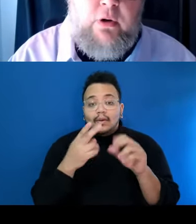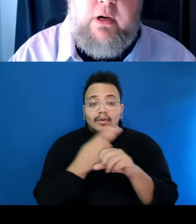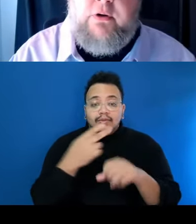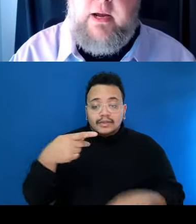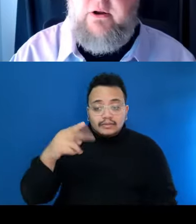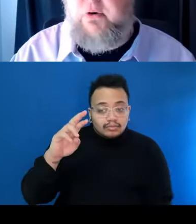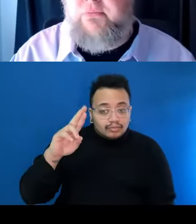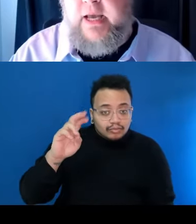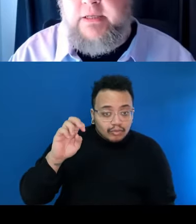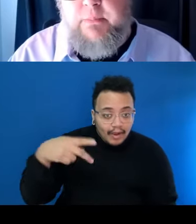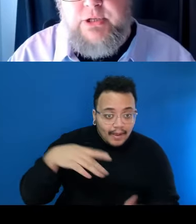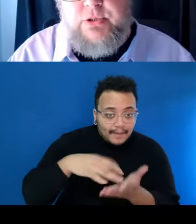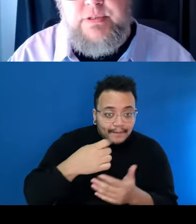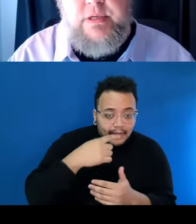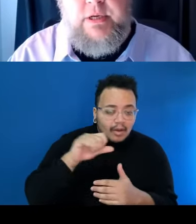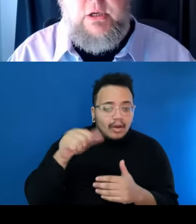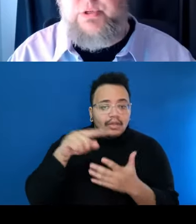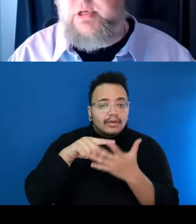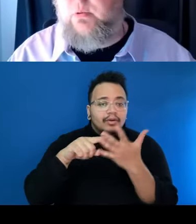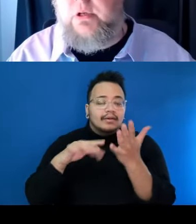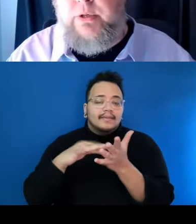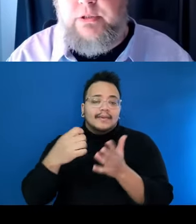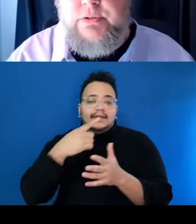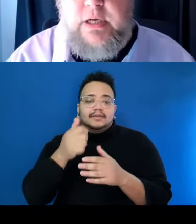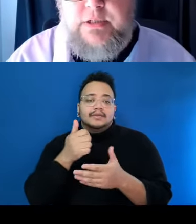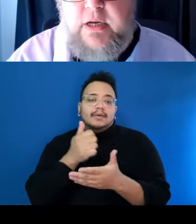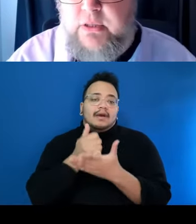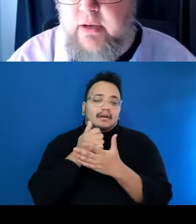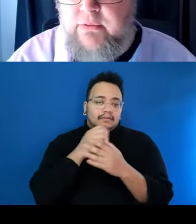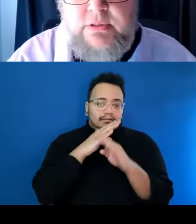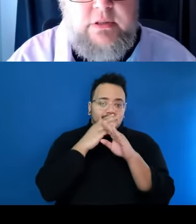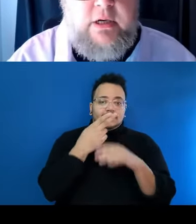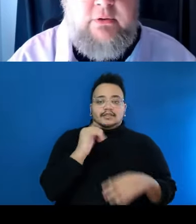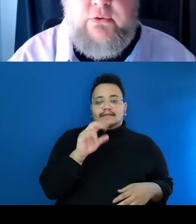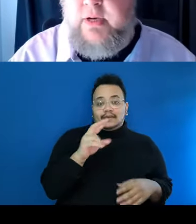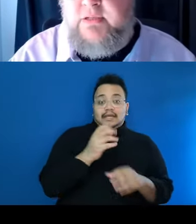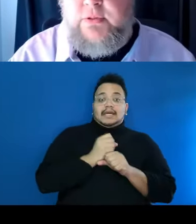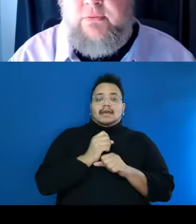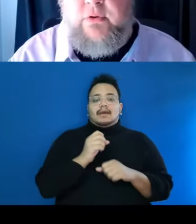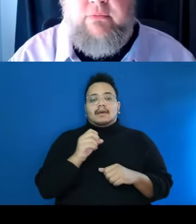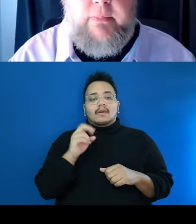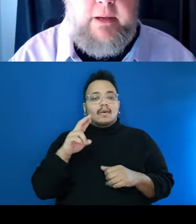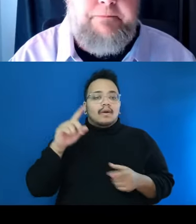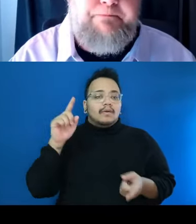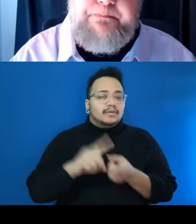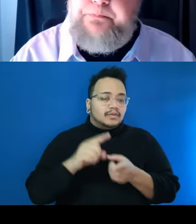or other kind of prophylactic measures, which can really reduce HIV levels for trans folks and for everybody.